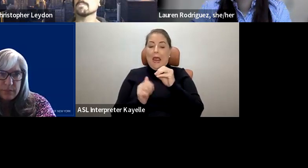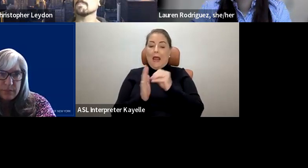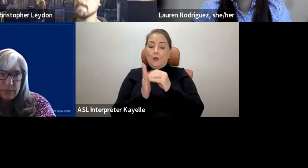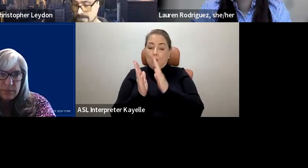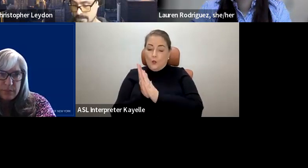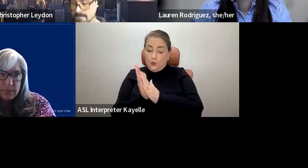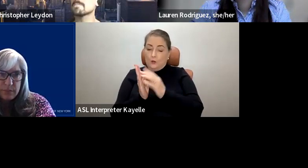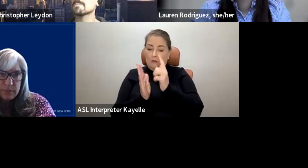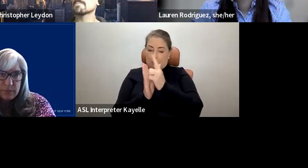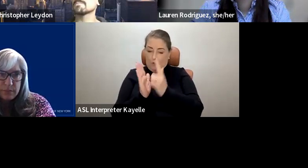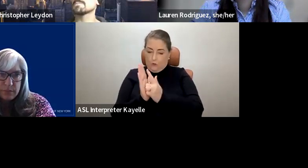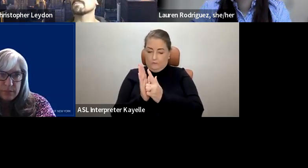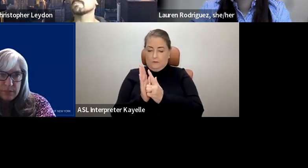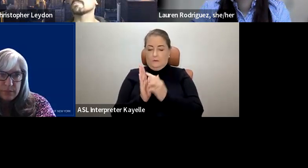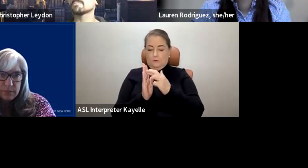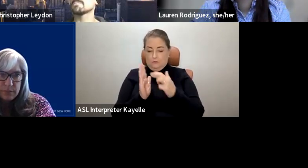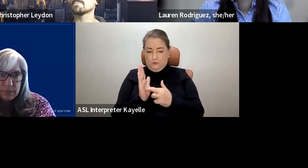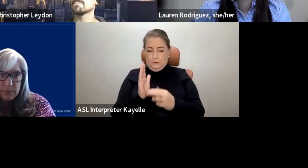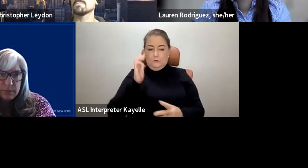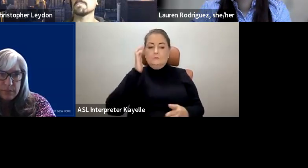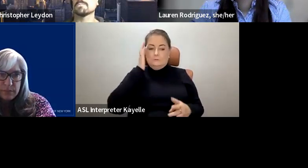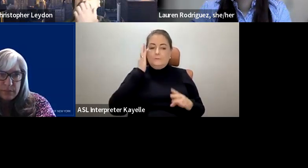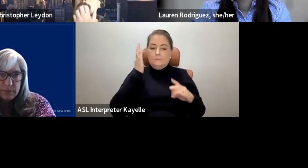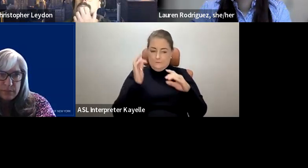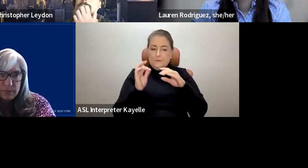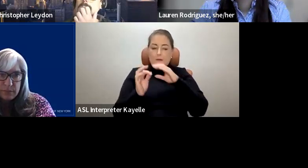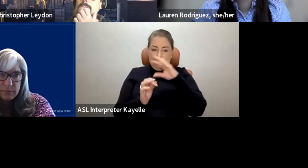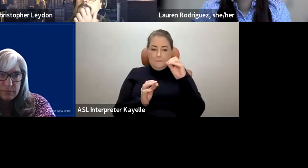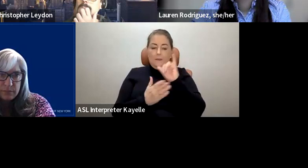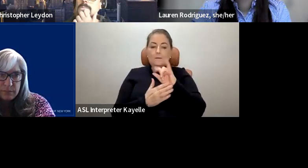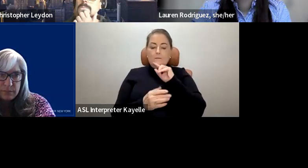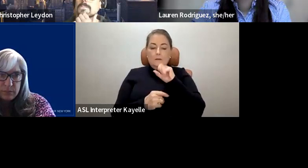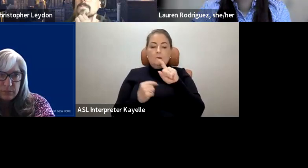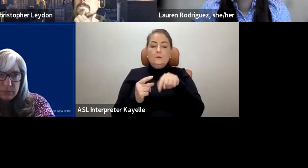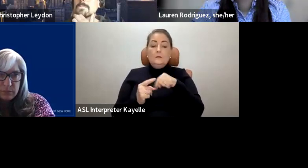those rules. In New York State, there was a law passed in